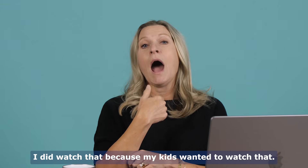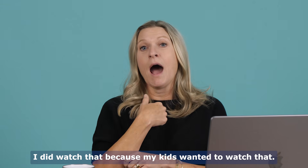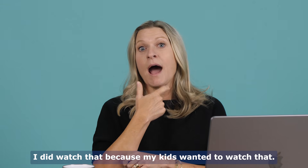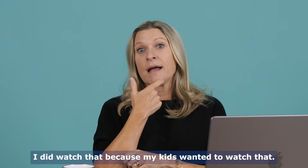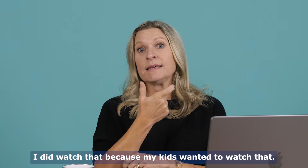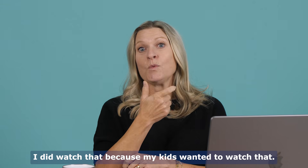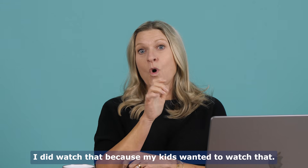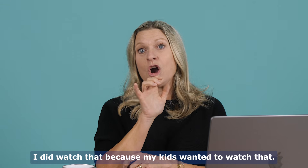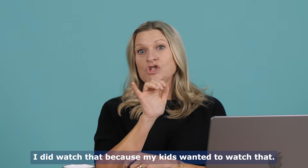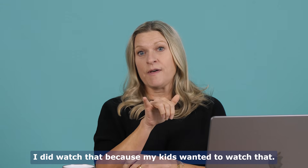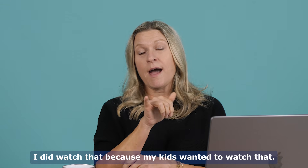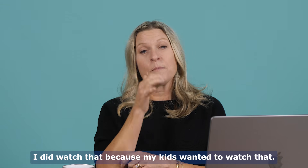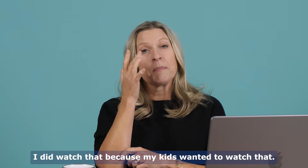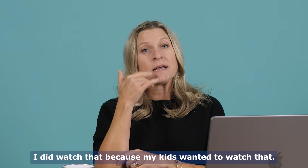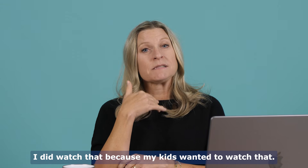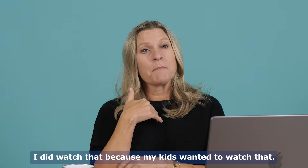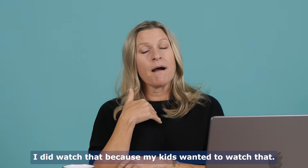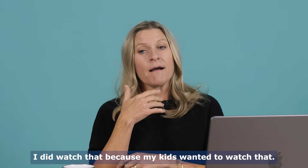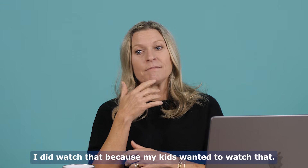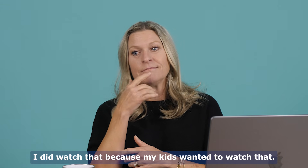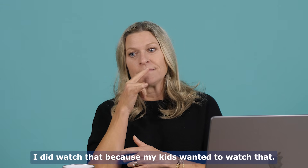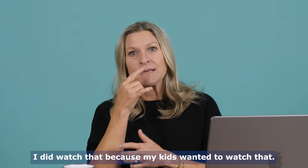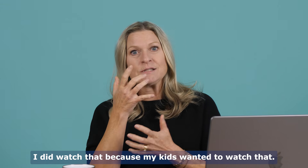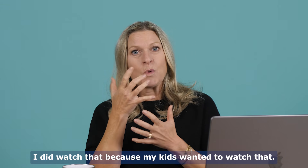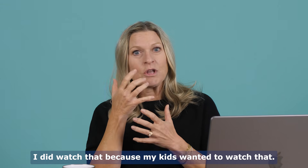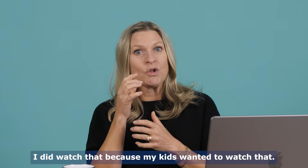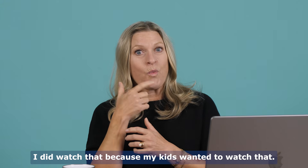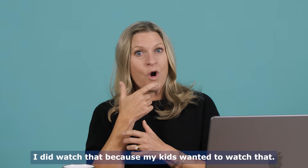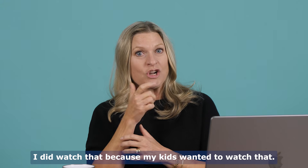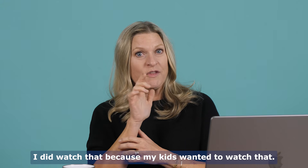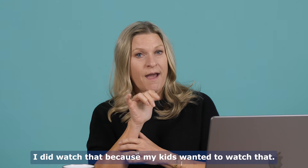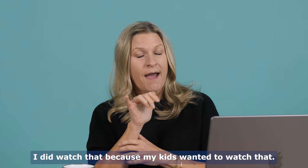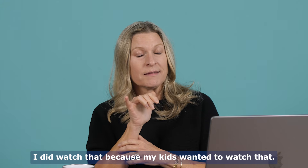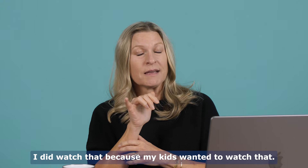I did watch that because my kids wanted to watch that.